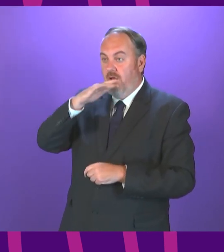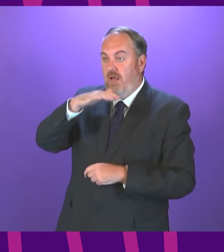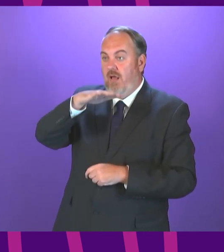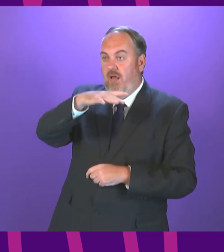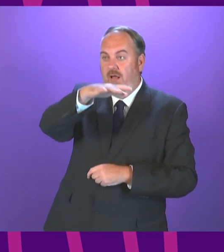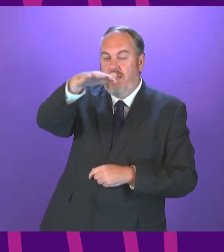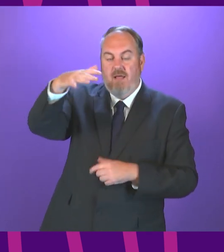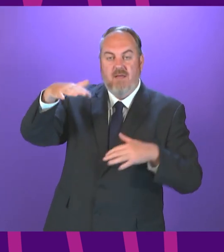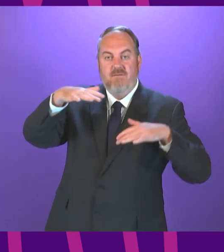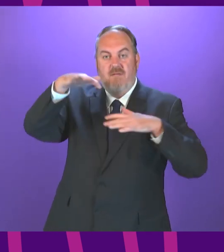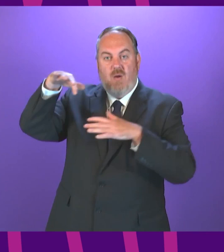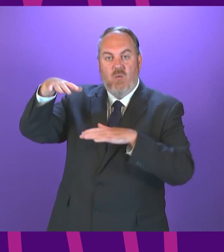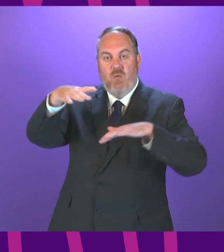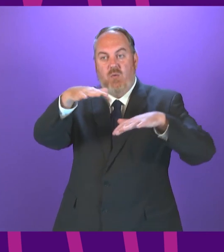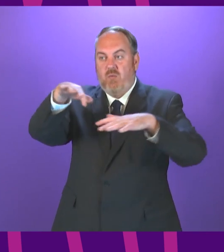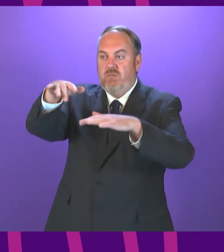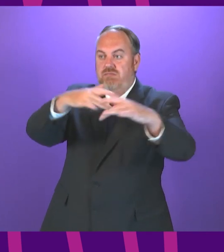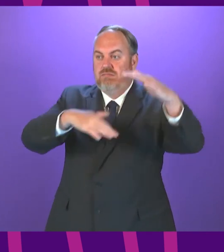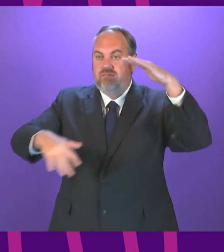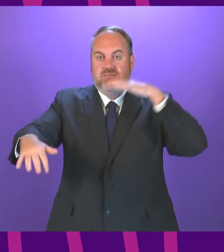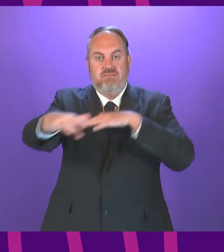develop approaches to appropriate personal protective equipment, for example.